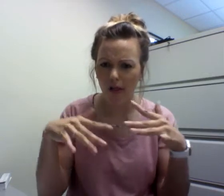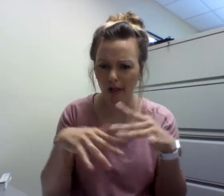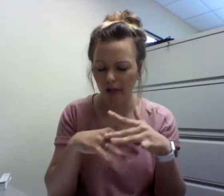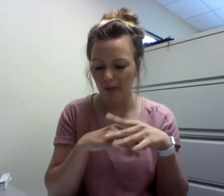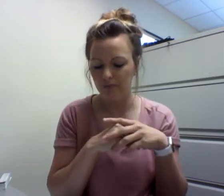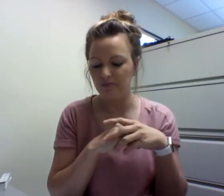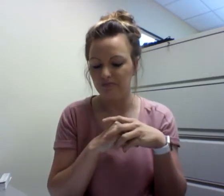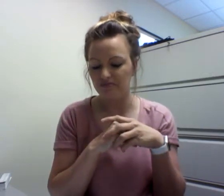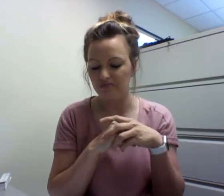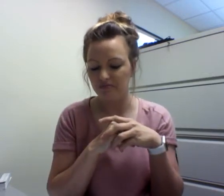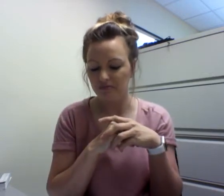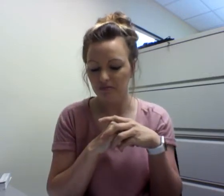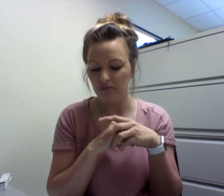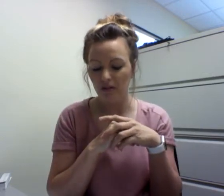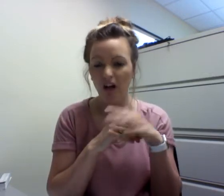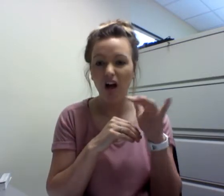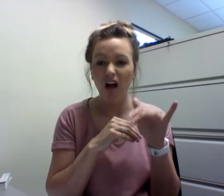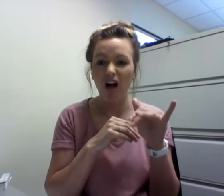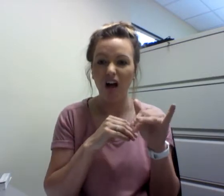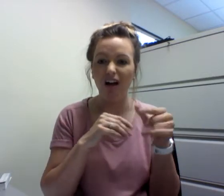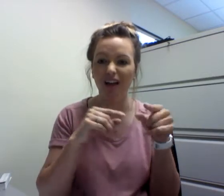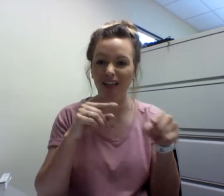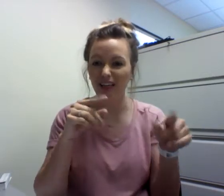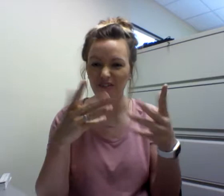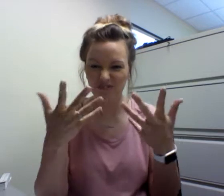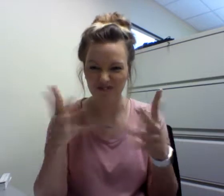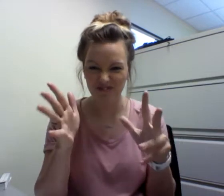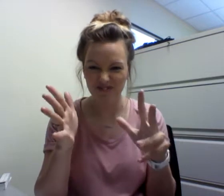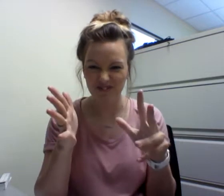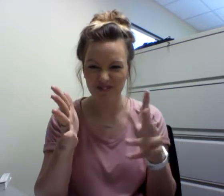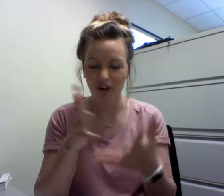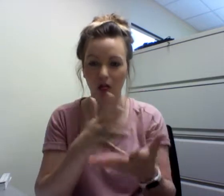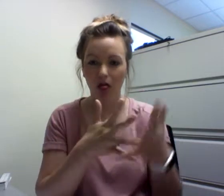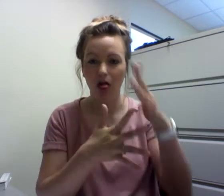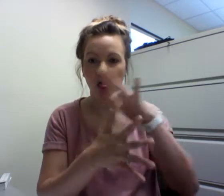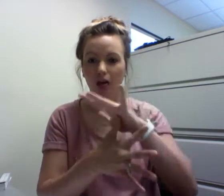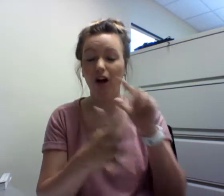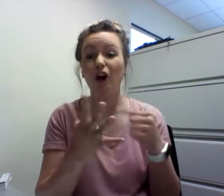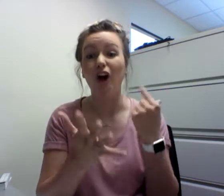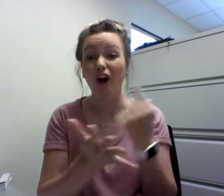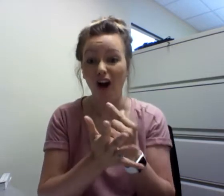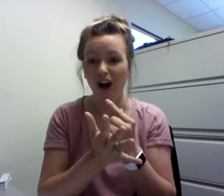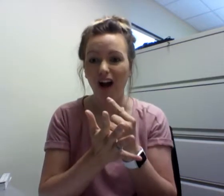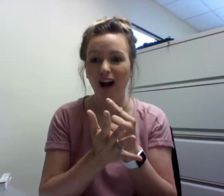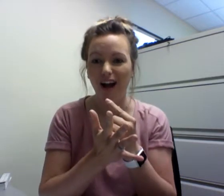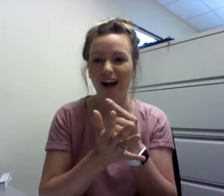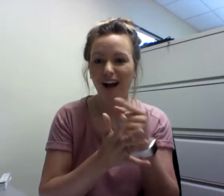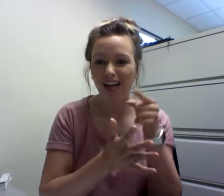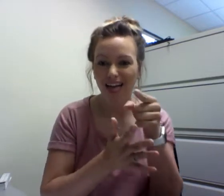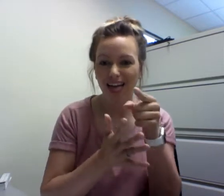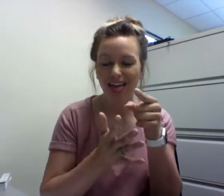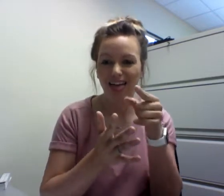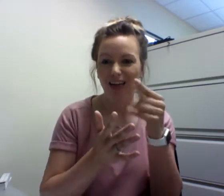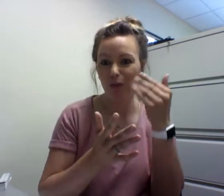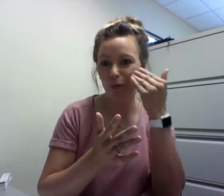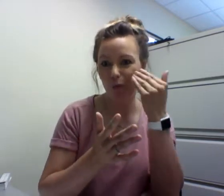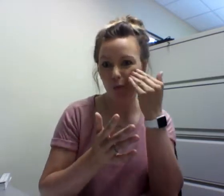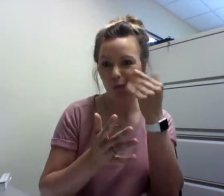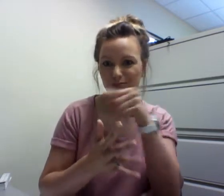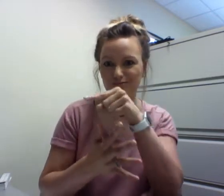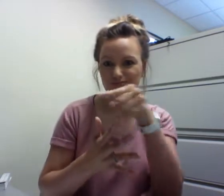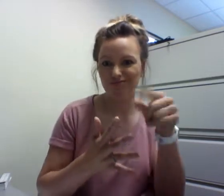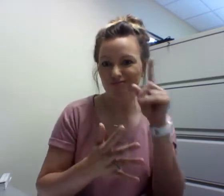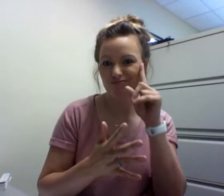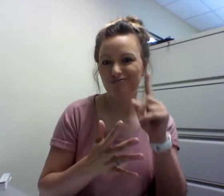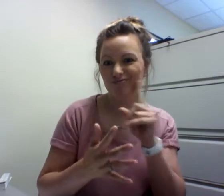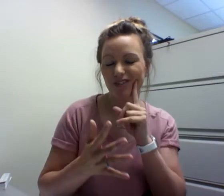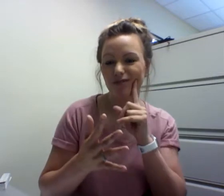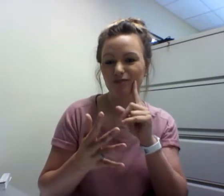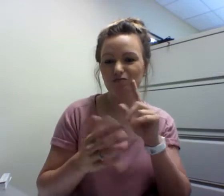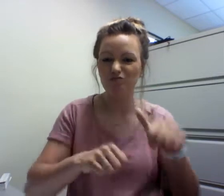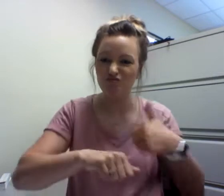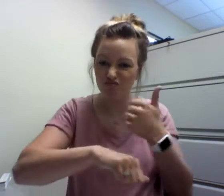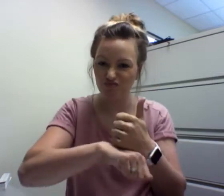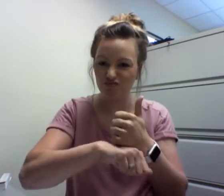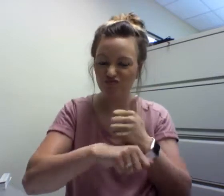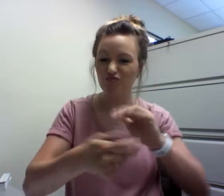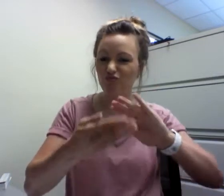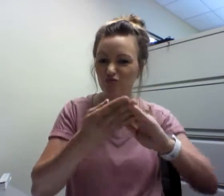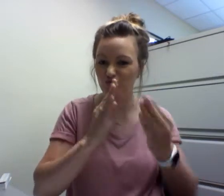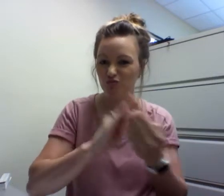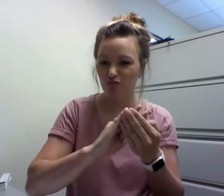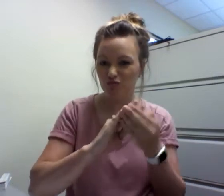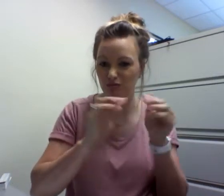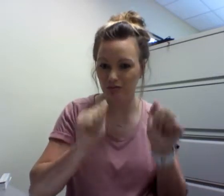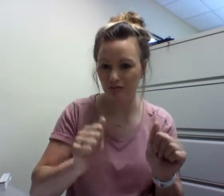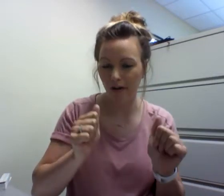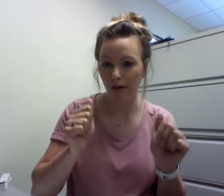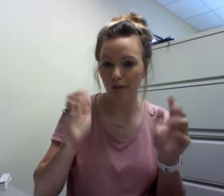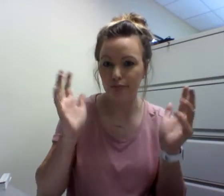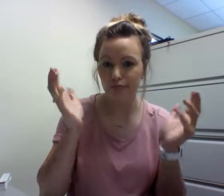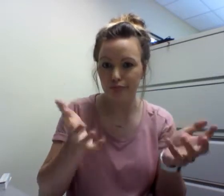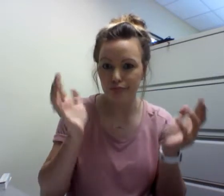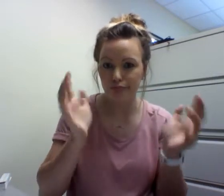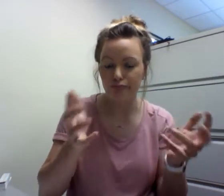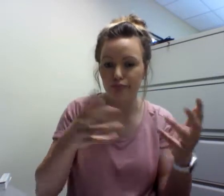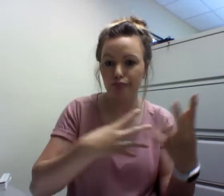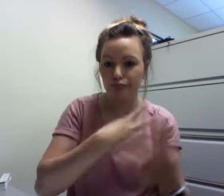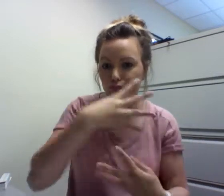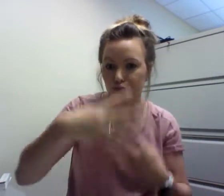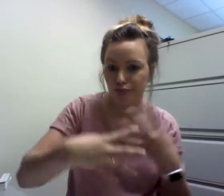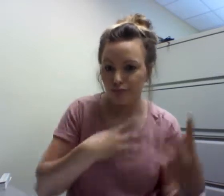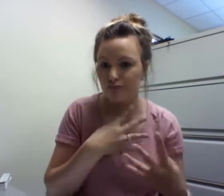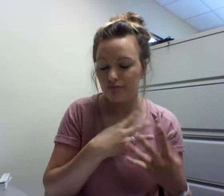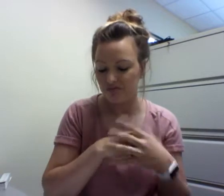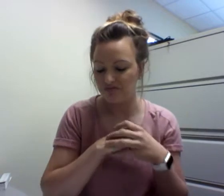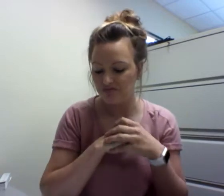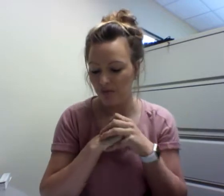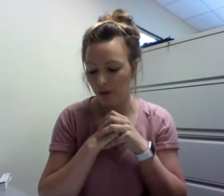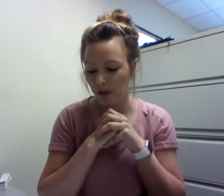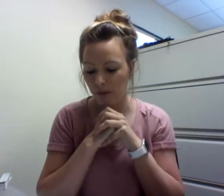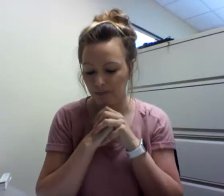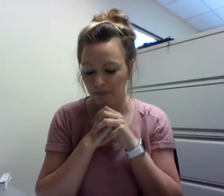Deaf graduates of Deaf schools would make connections with those they knew and they would promote socialization.